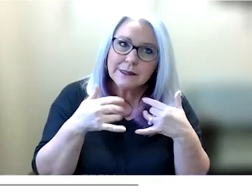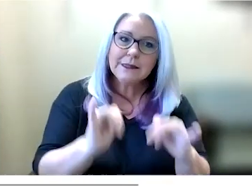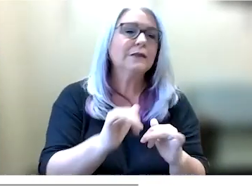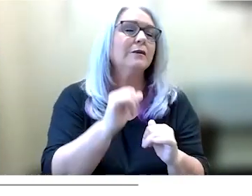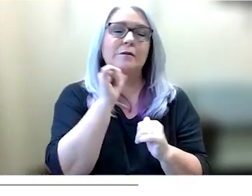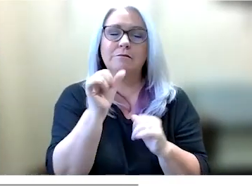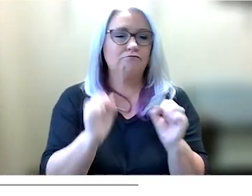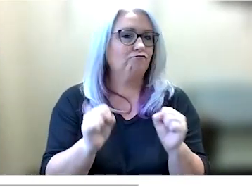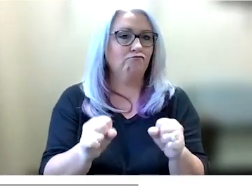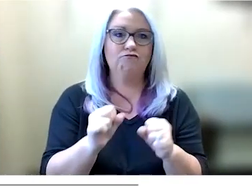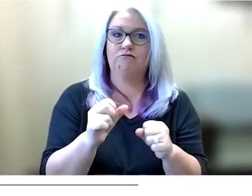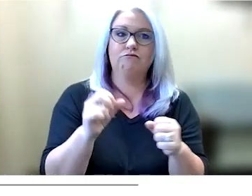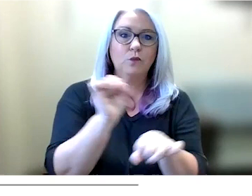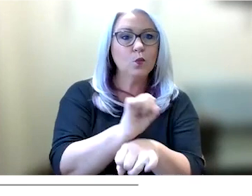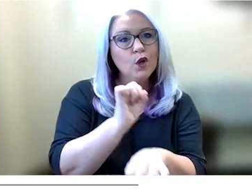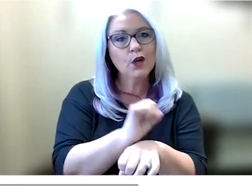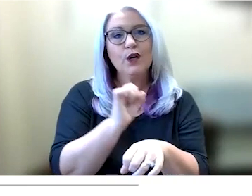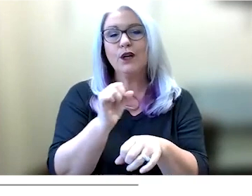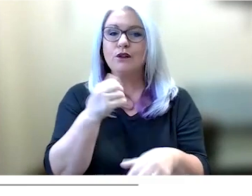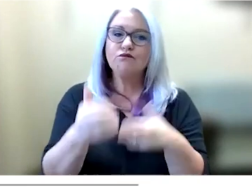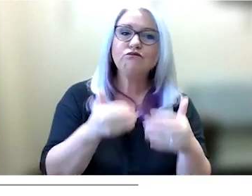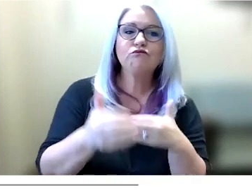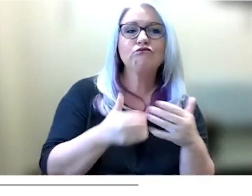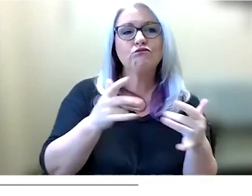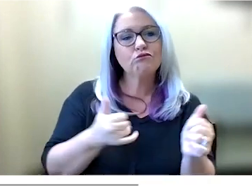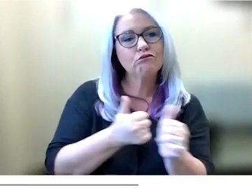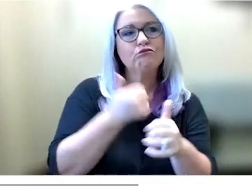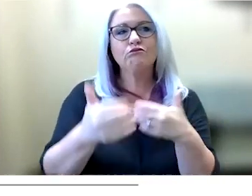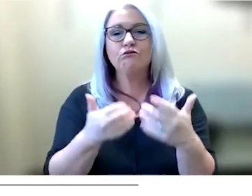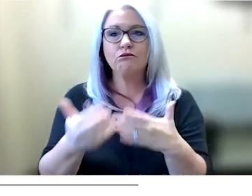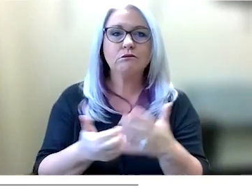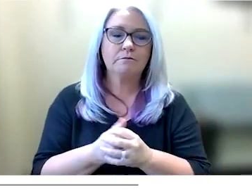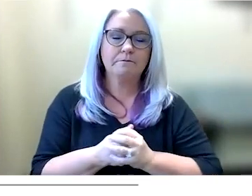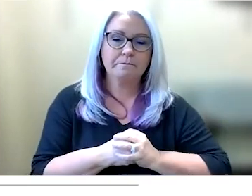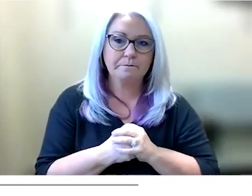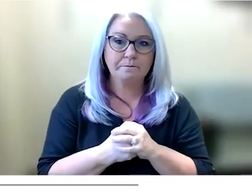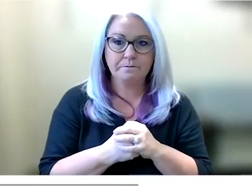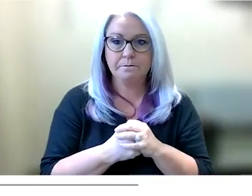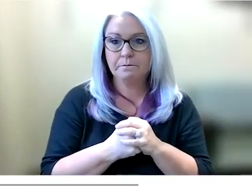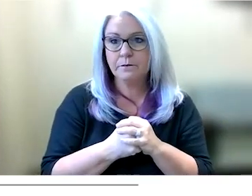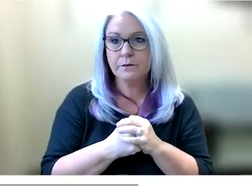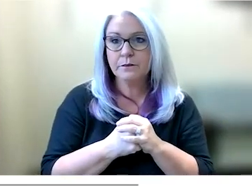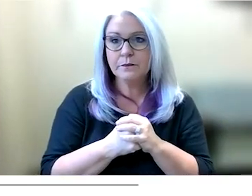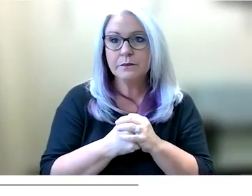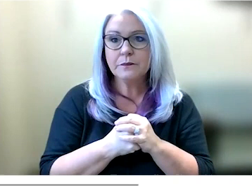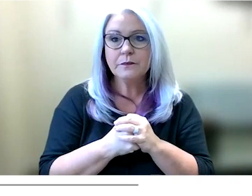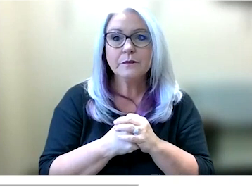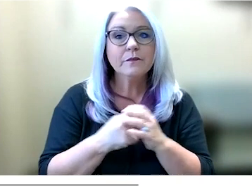had been previously. We found that many accommodations do help with